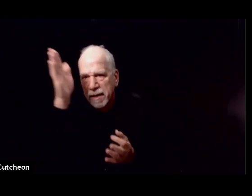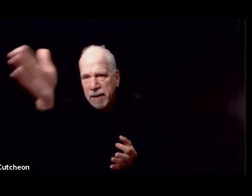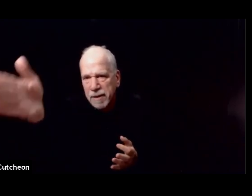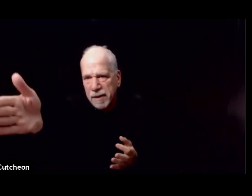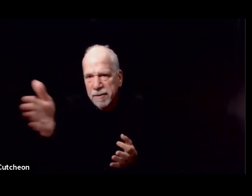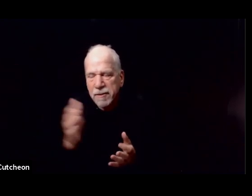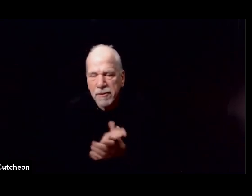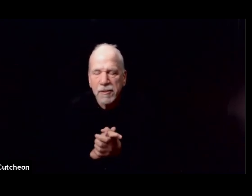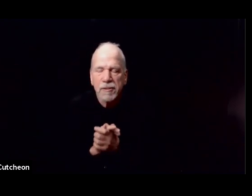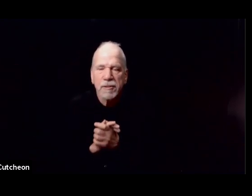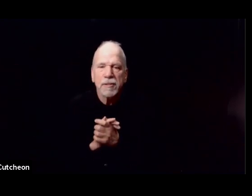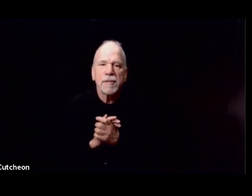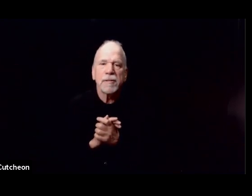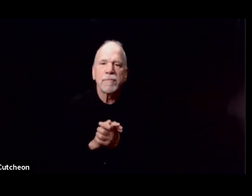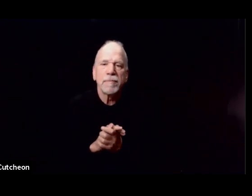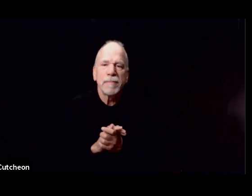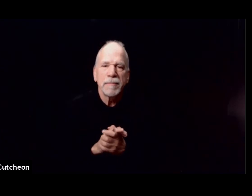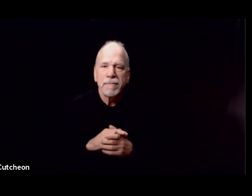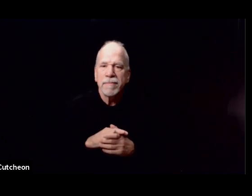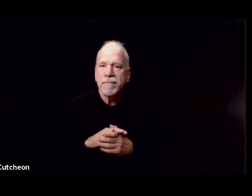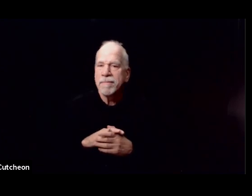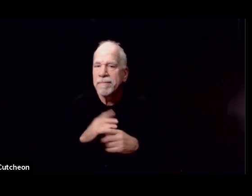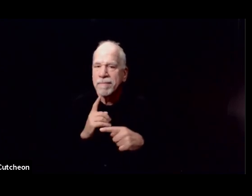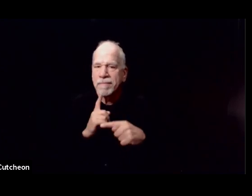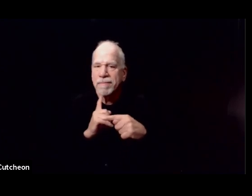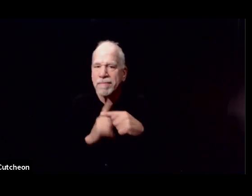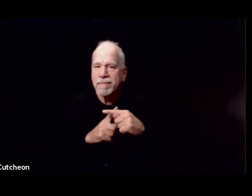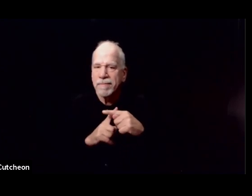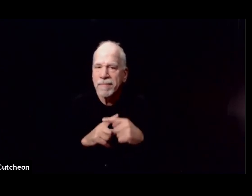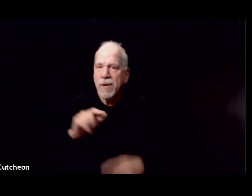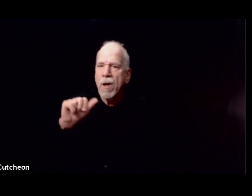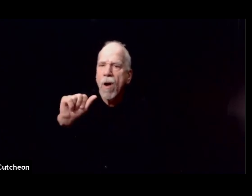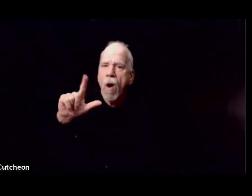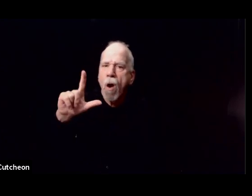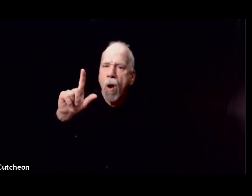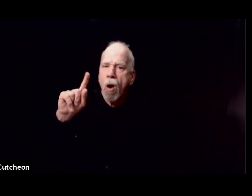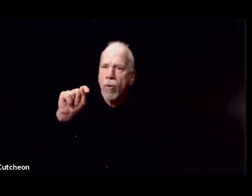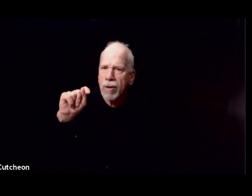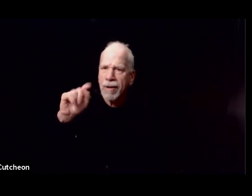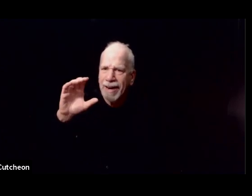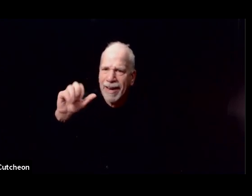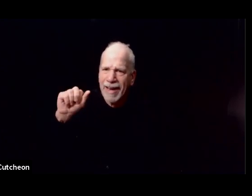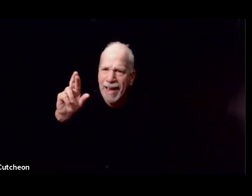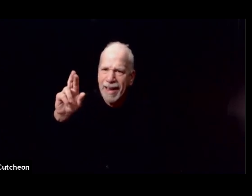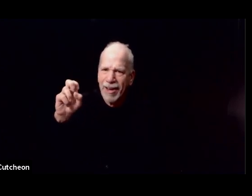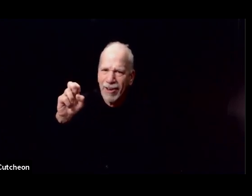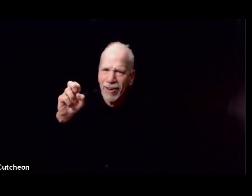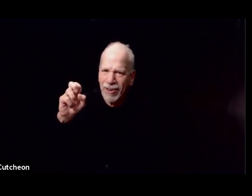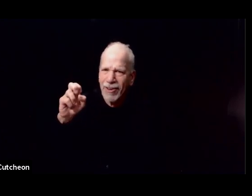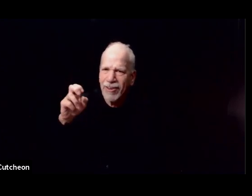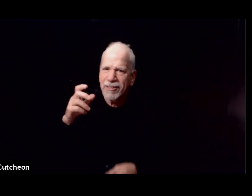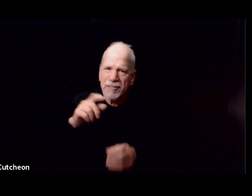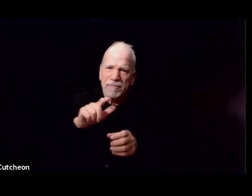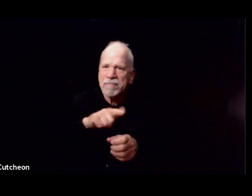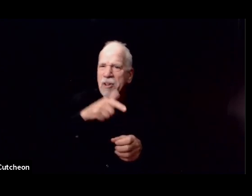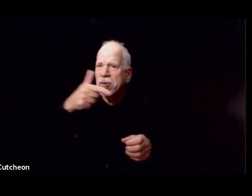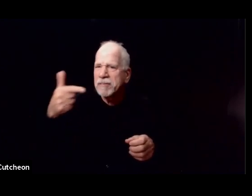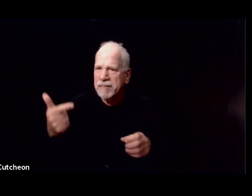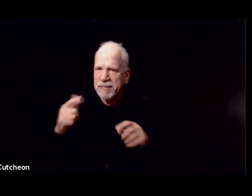care sites including a pilot site in Roseville, which is a long-term care facility that was